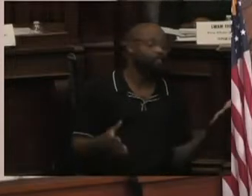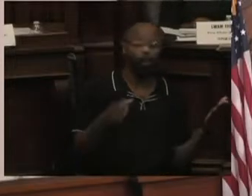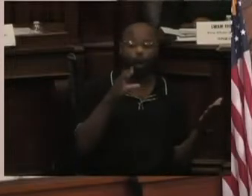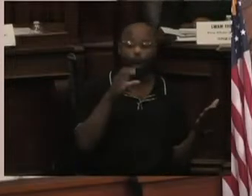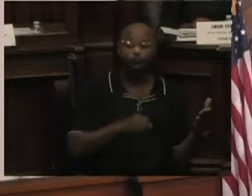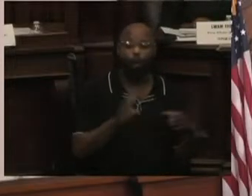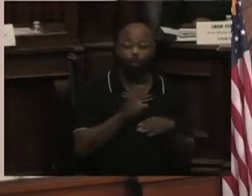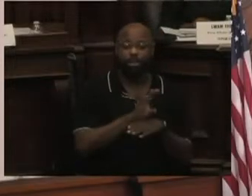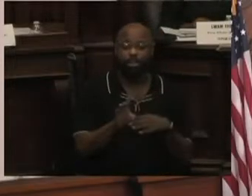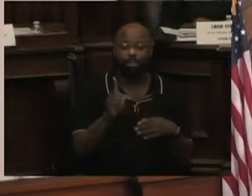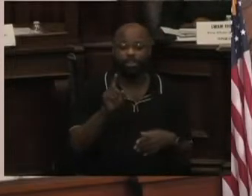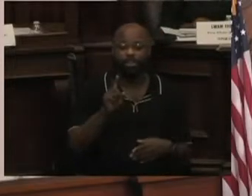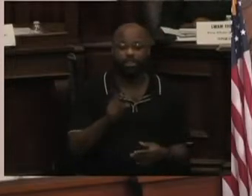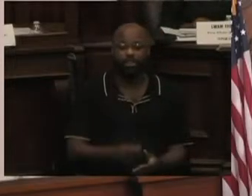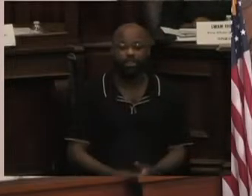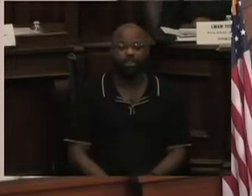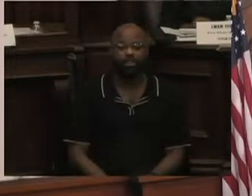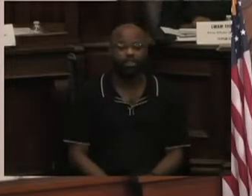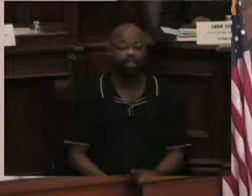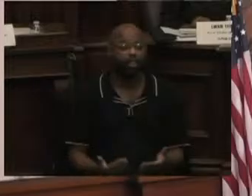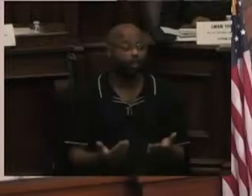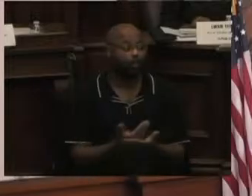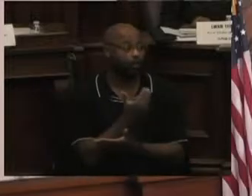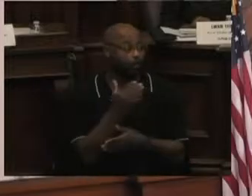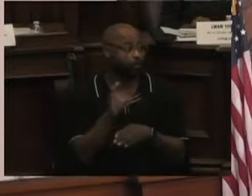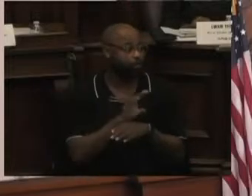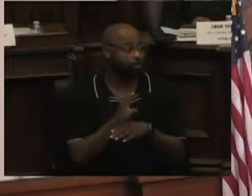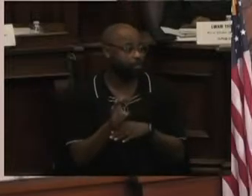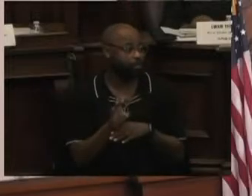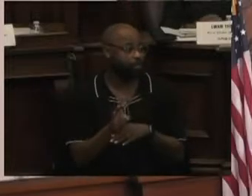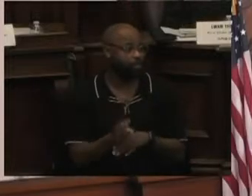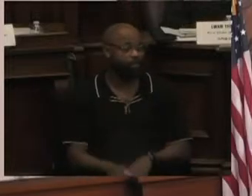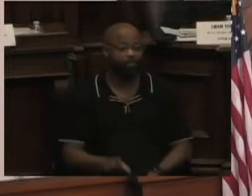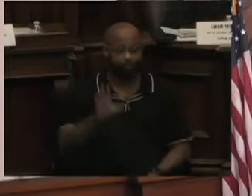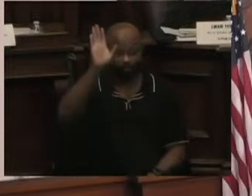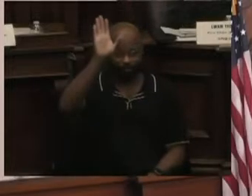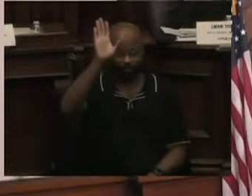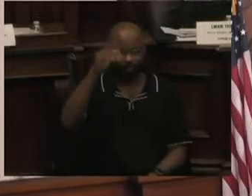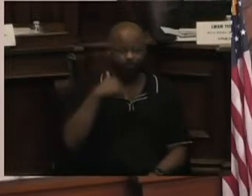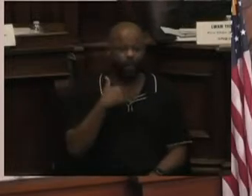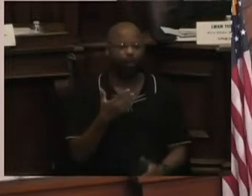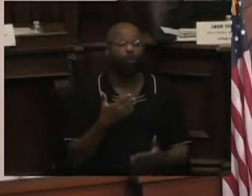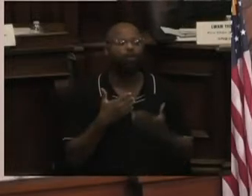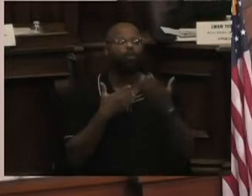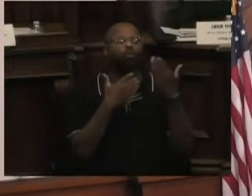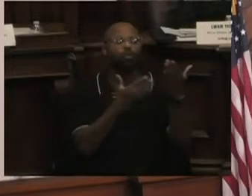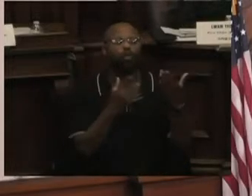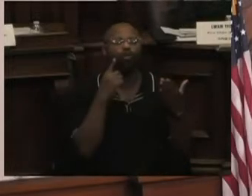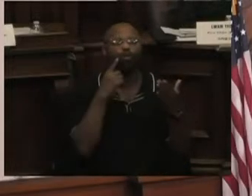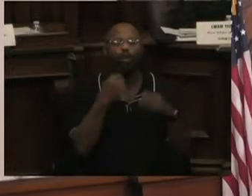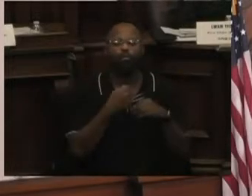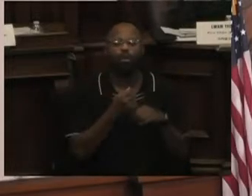Okay. Thank you. Okay. Is there